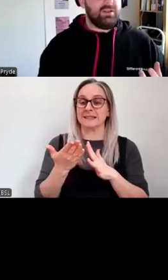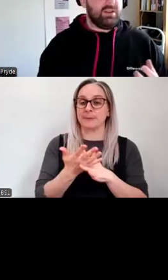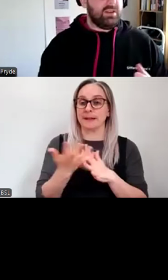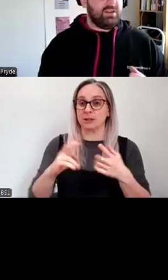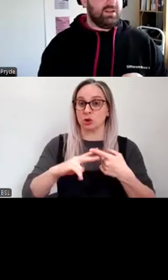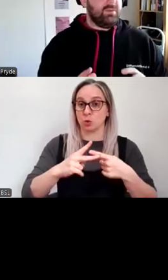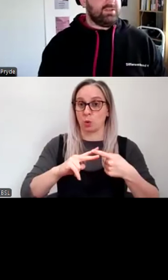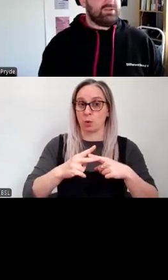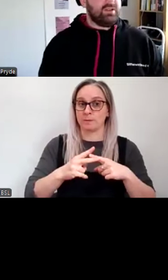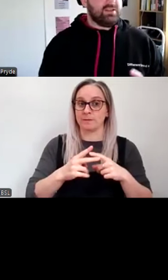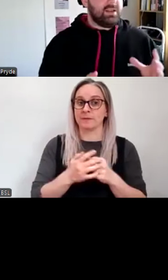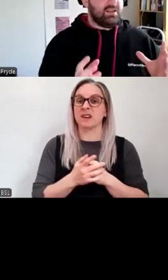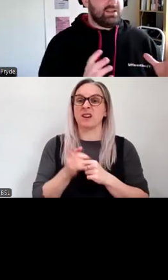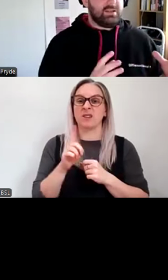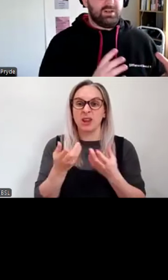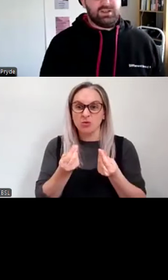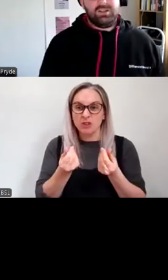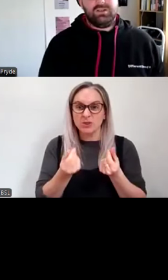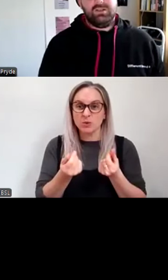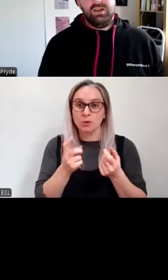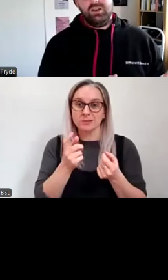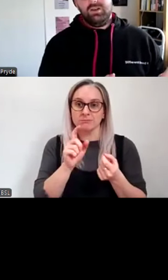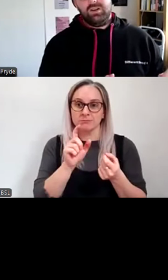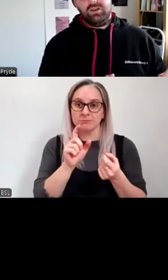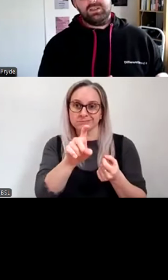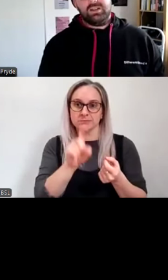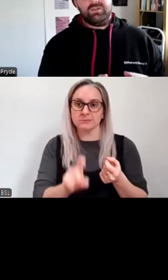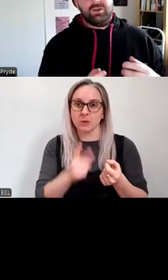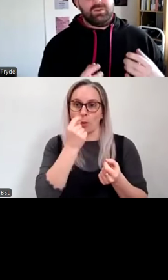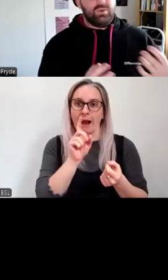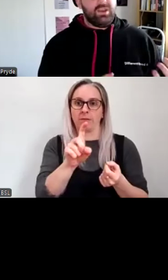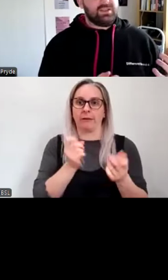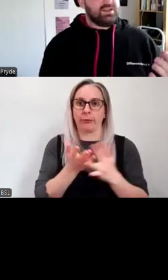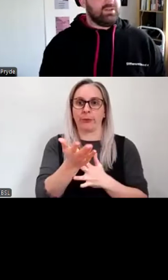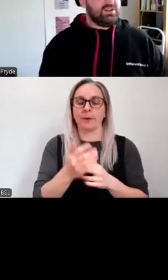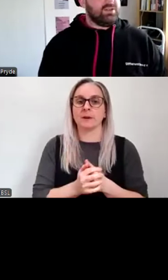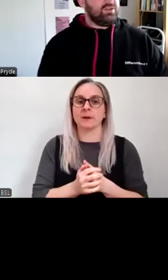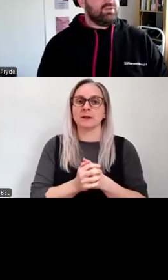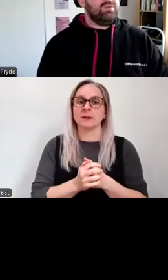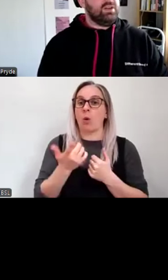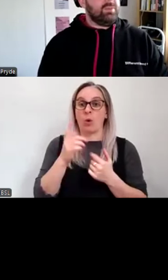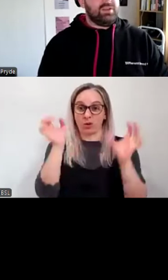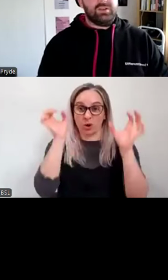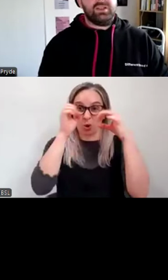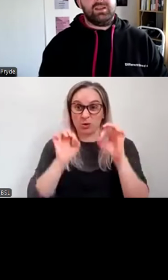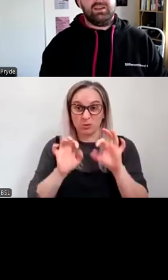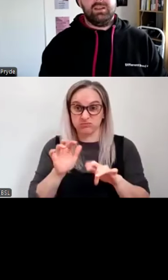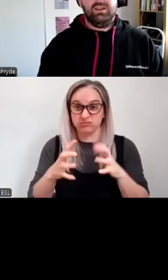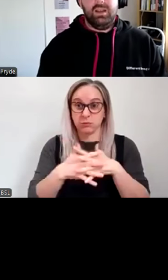one of the resource links in this presentation. Or you can search for WAVE accessibility tool on Google and it'll be the first link.